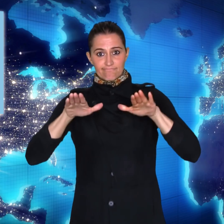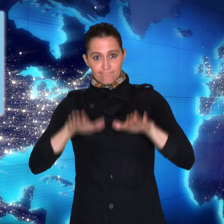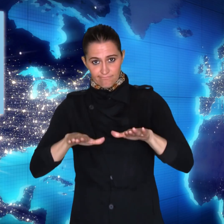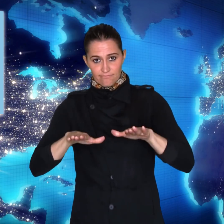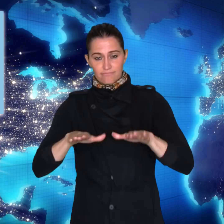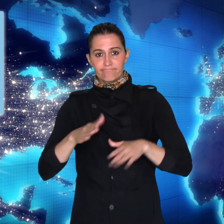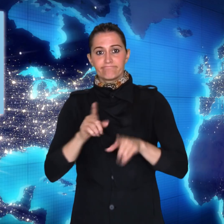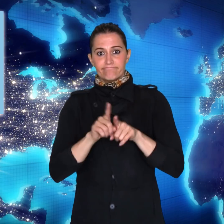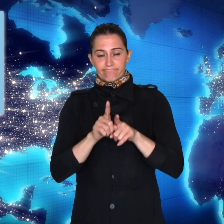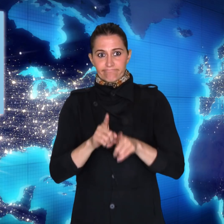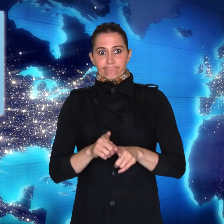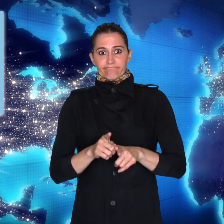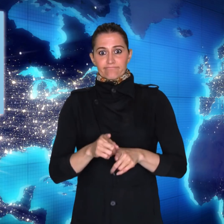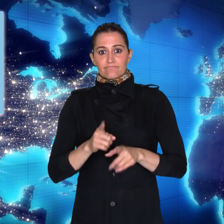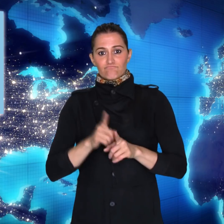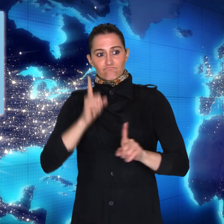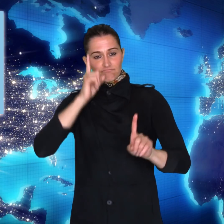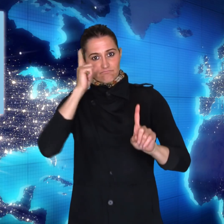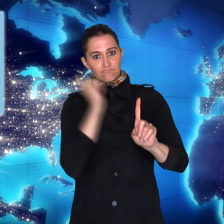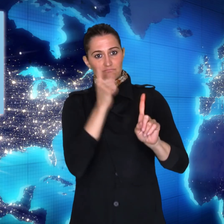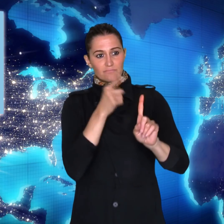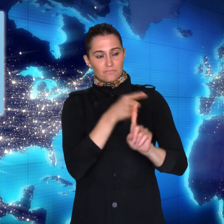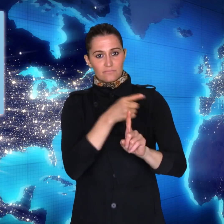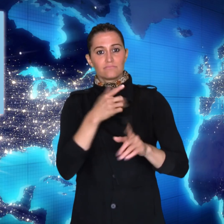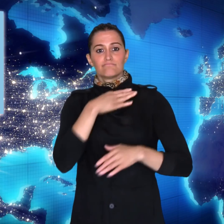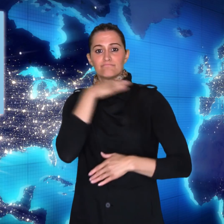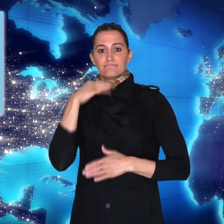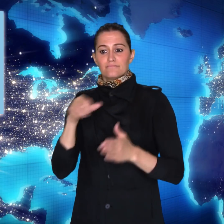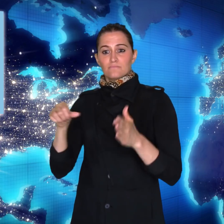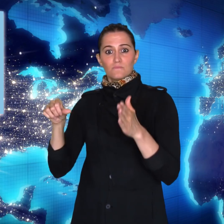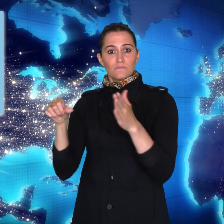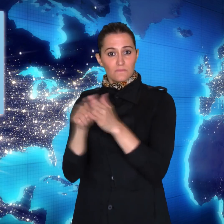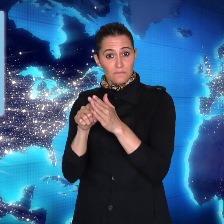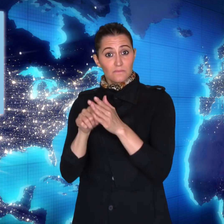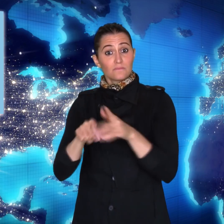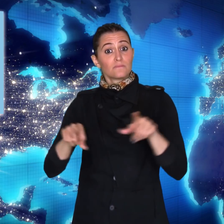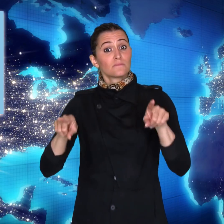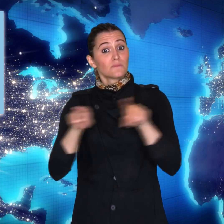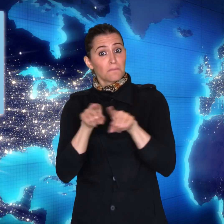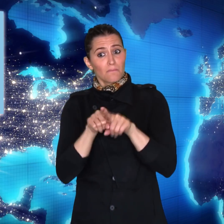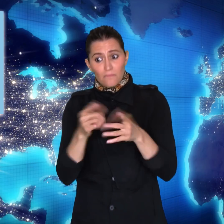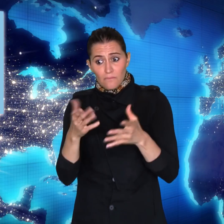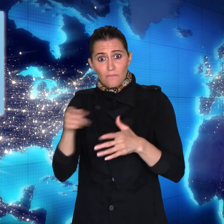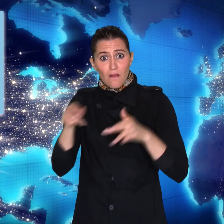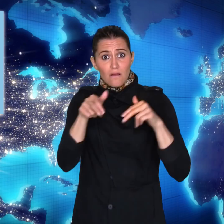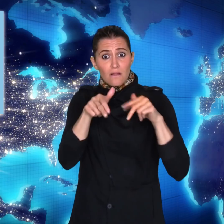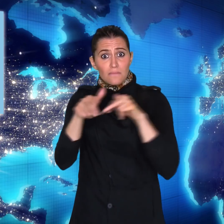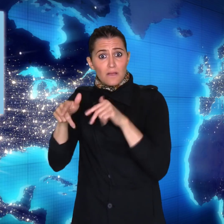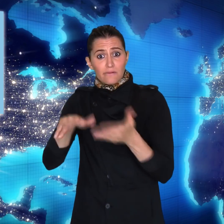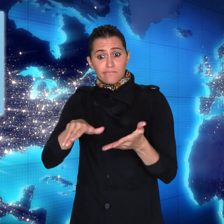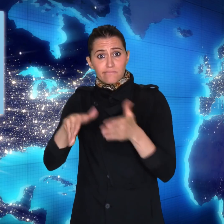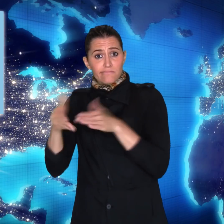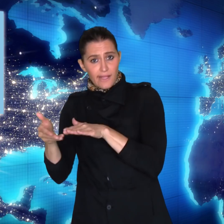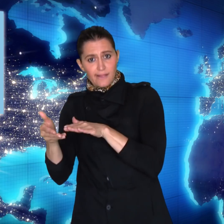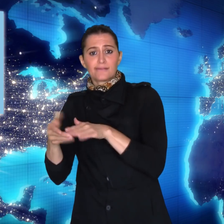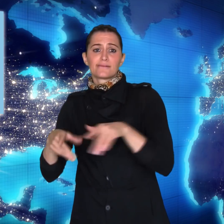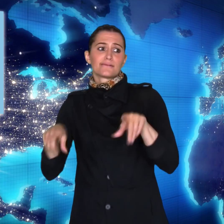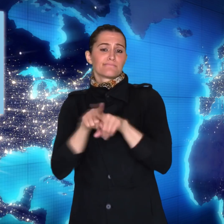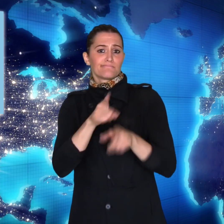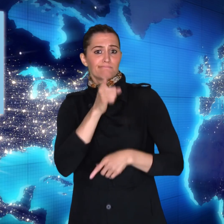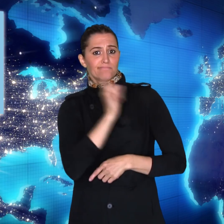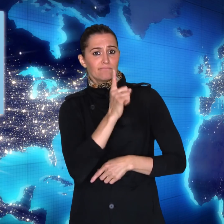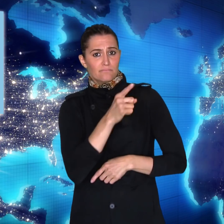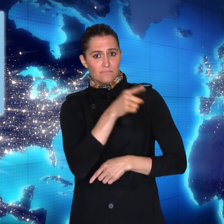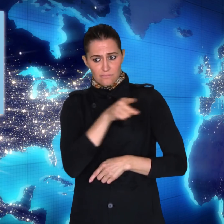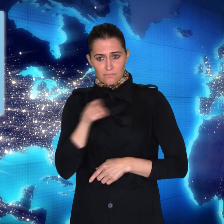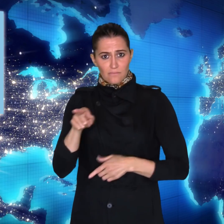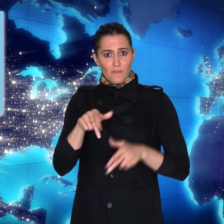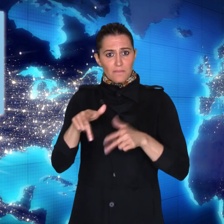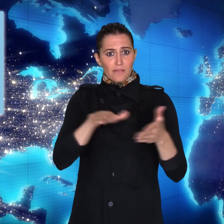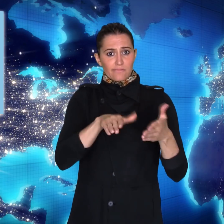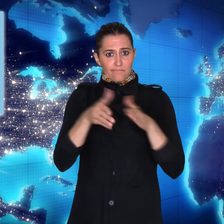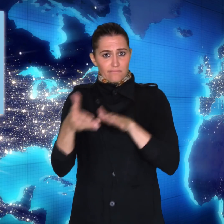to face murder and animal cruelty charges.